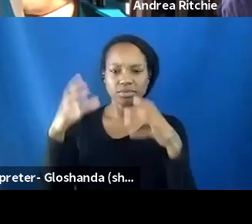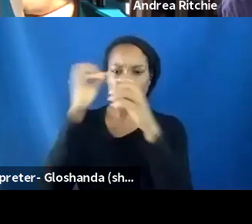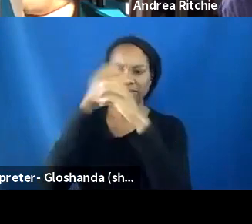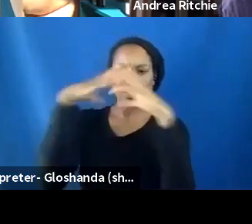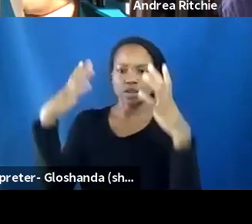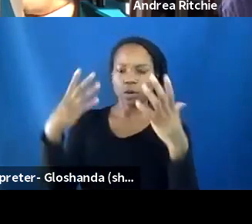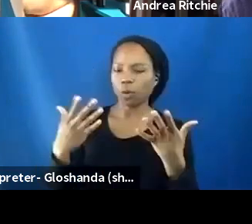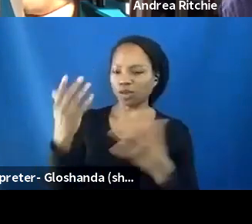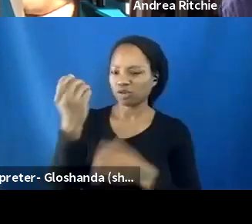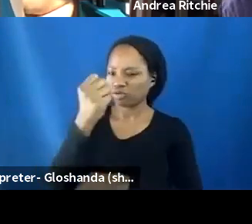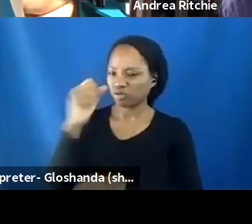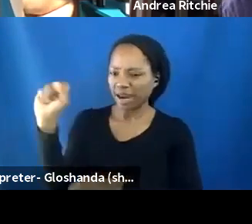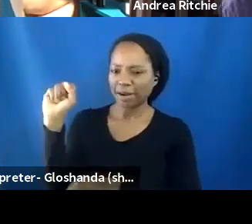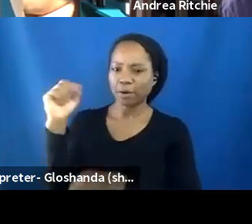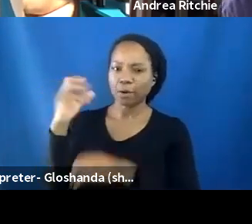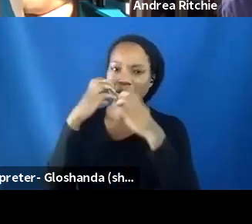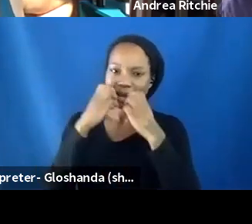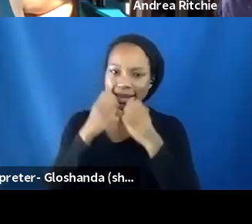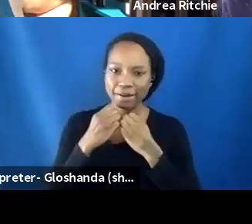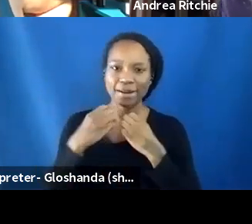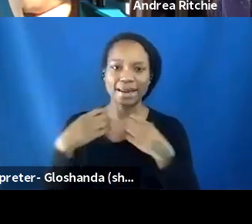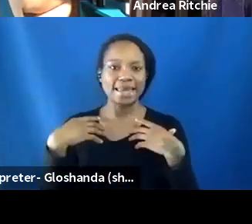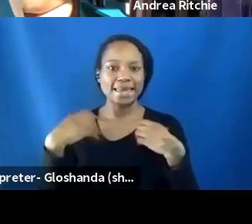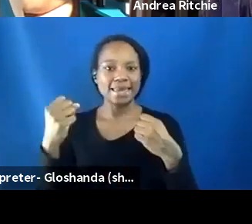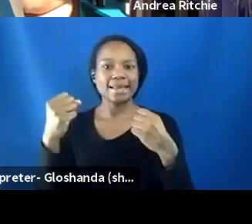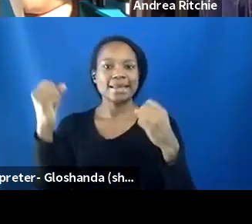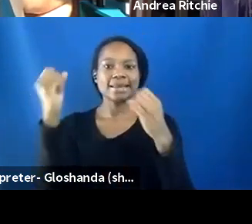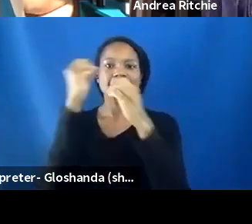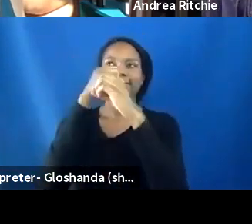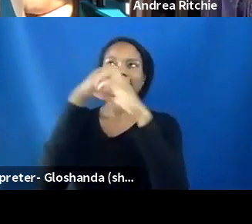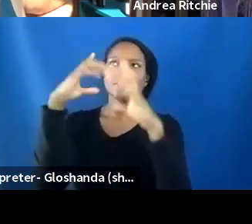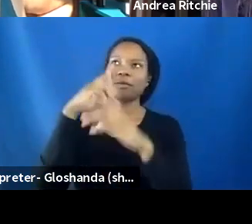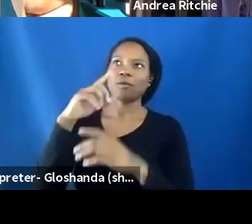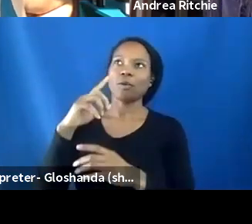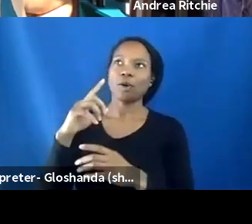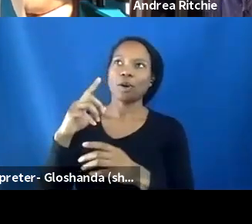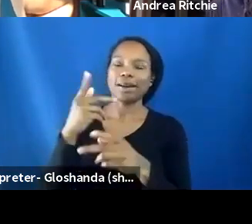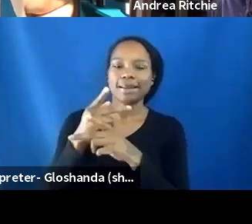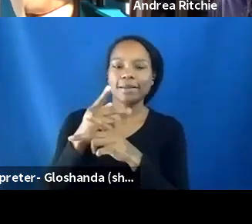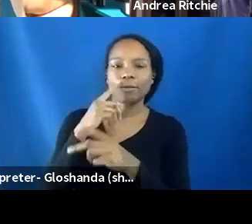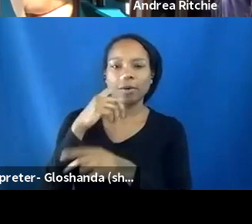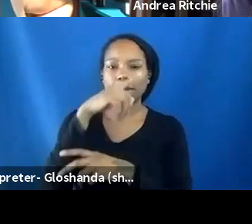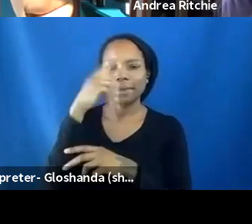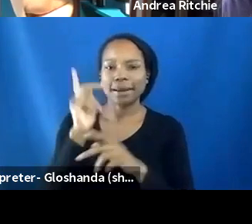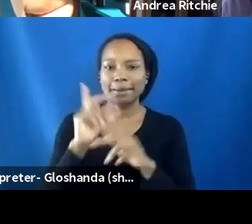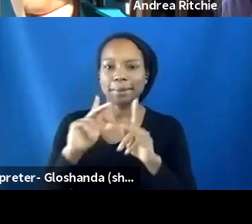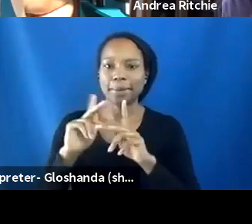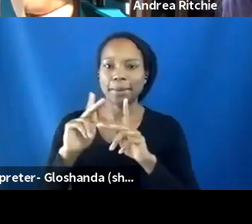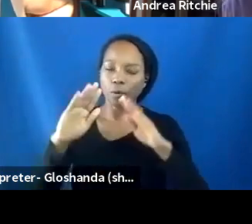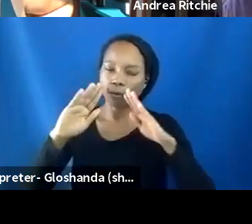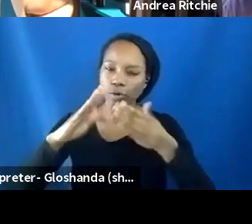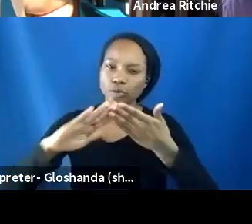and mental health care can look like in this world, when we have village care centered. And a big part of that initiative